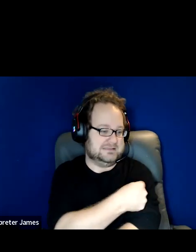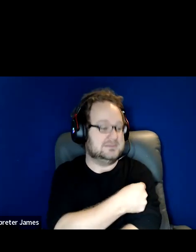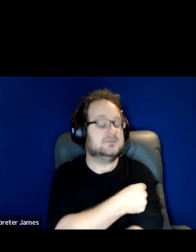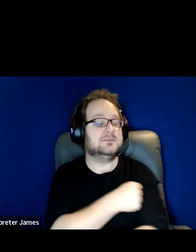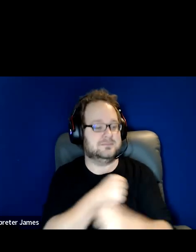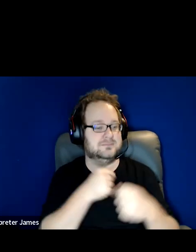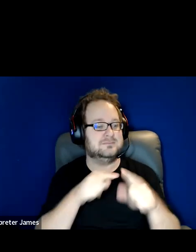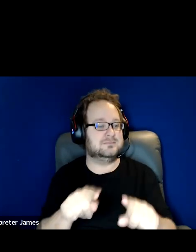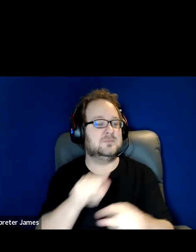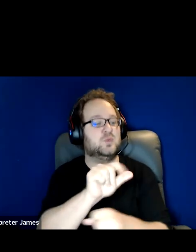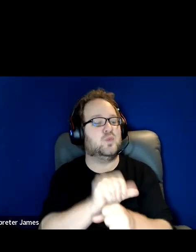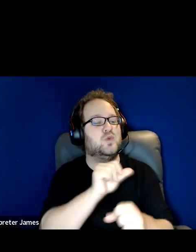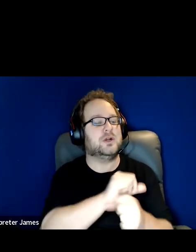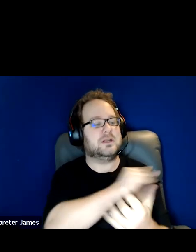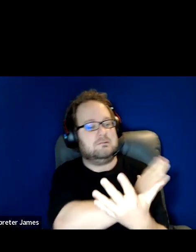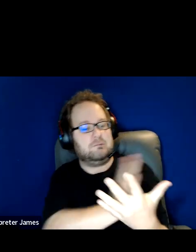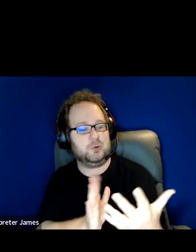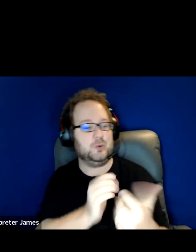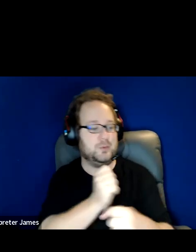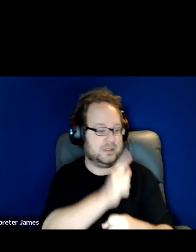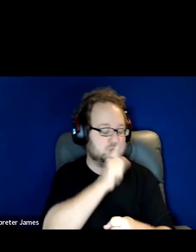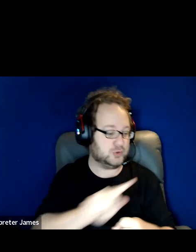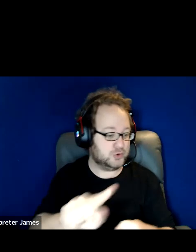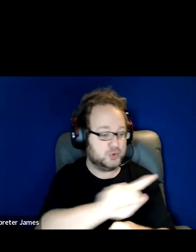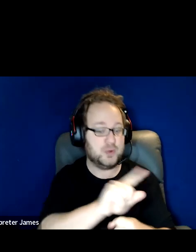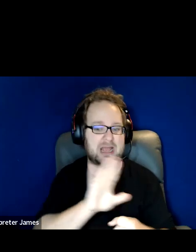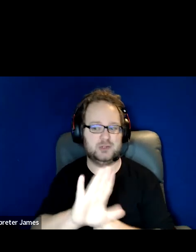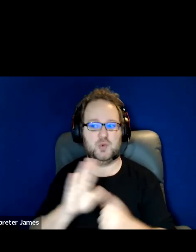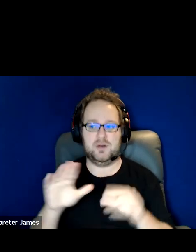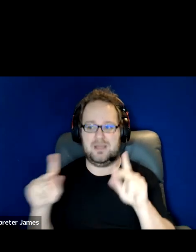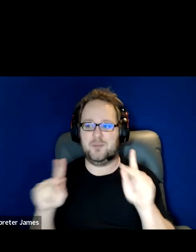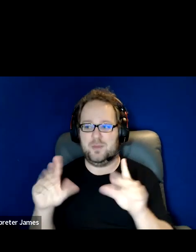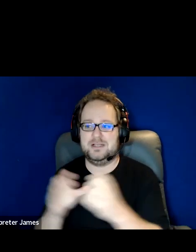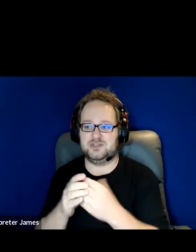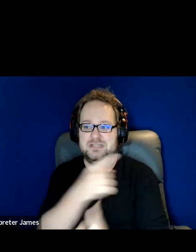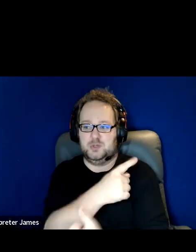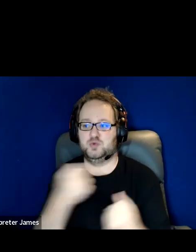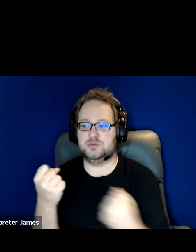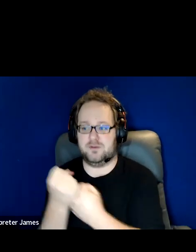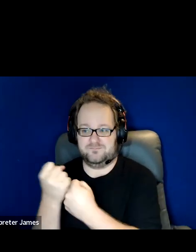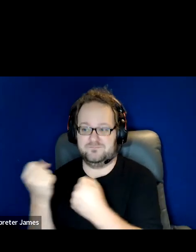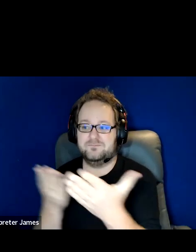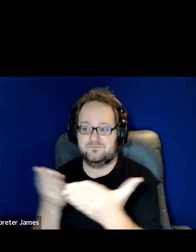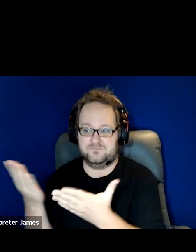through making sure both you and the populations you serve are vaccinated this respiratory season.